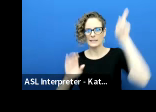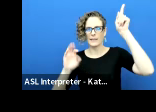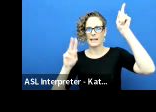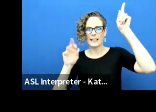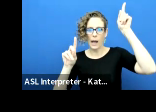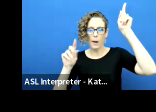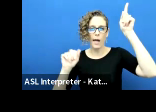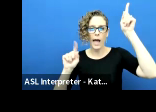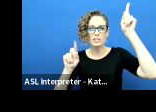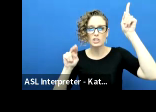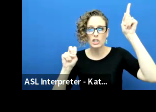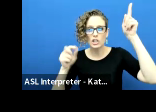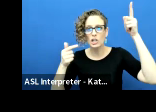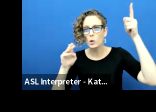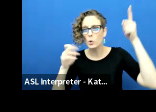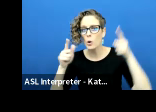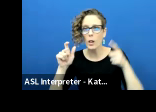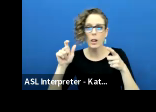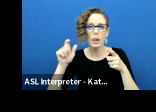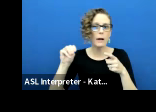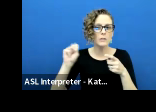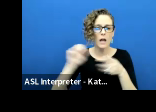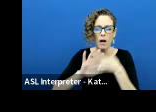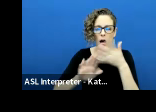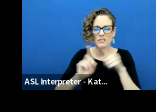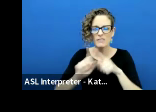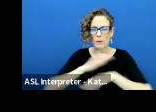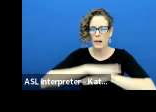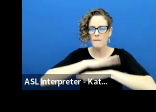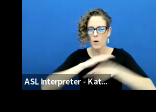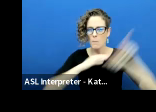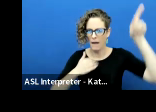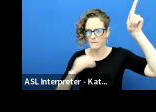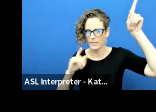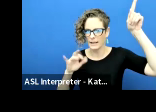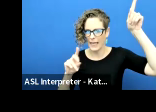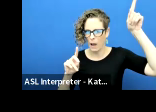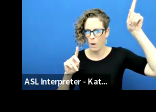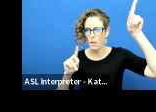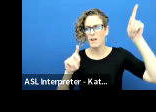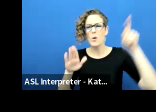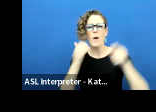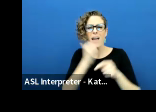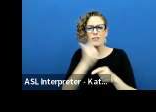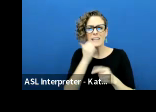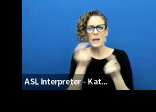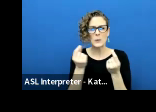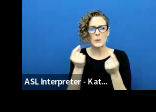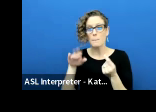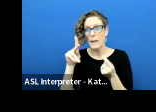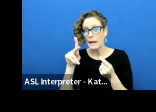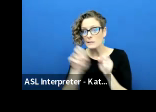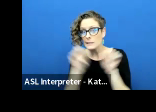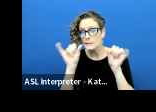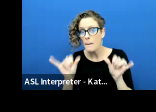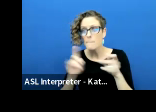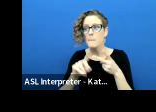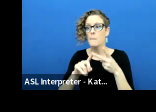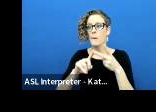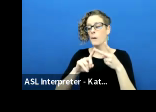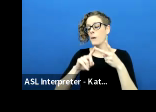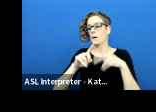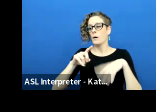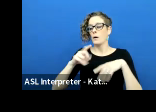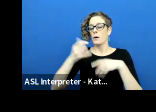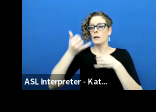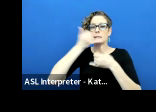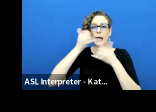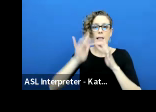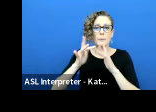Cloud platform and everything from your banking uh systems to telecommunications systems to you name